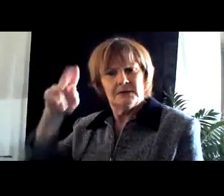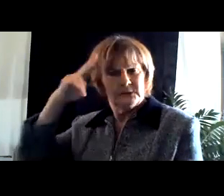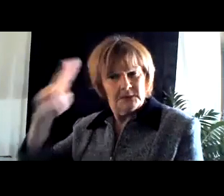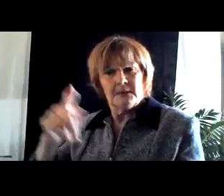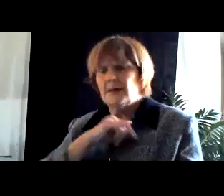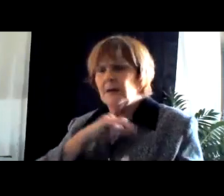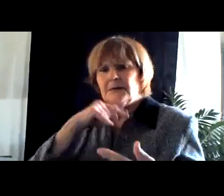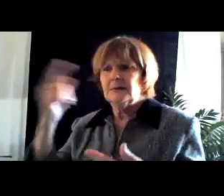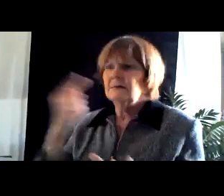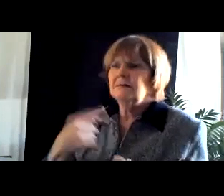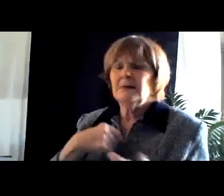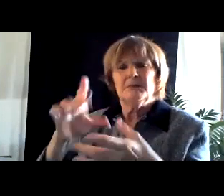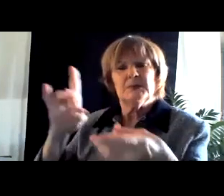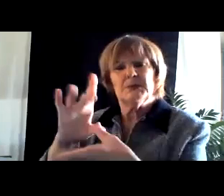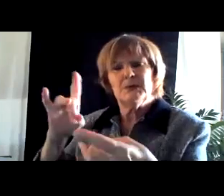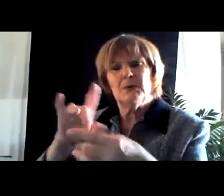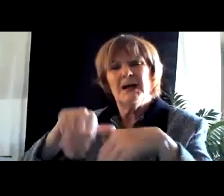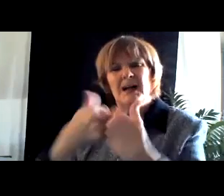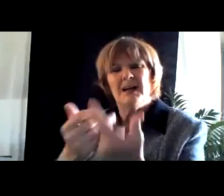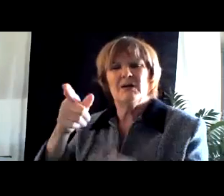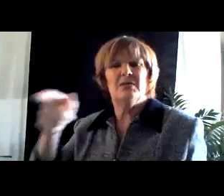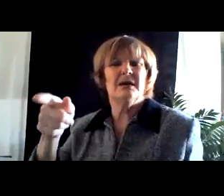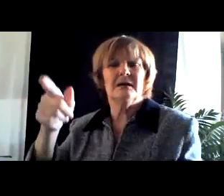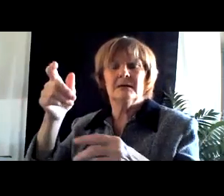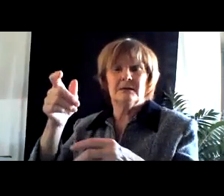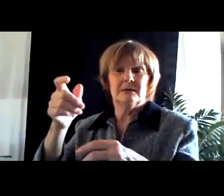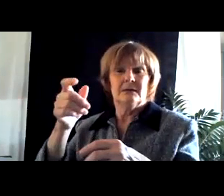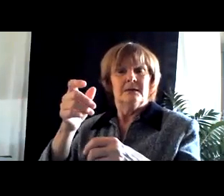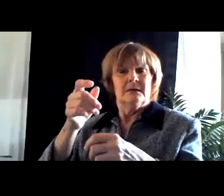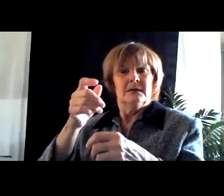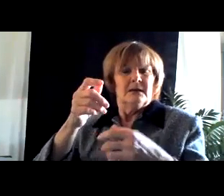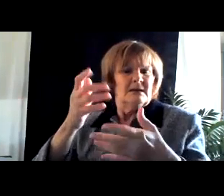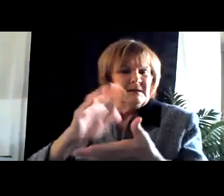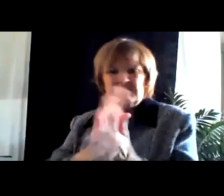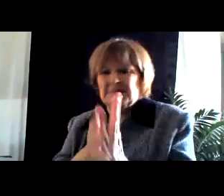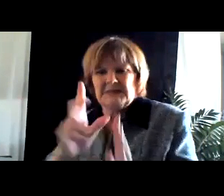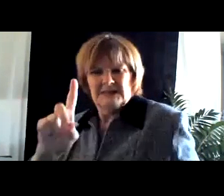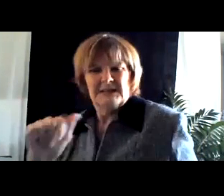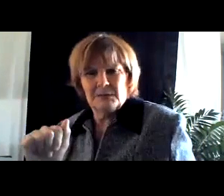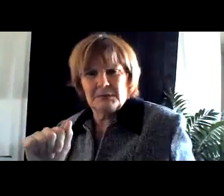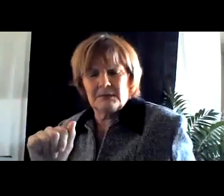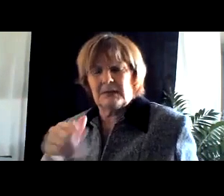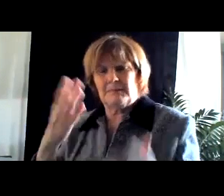about how they've acquired certain disabilities, or as they may describe it as just as injuries,